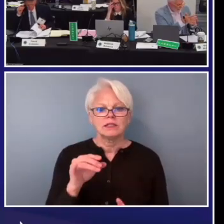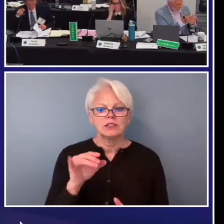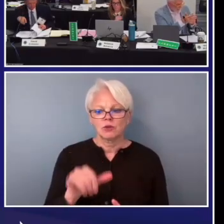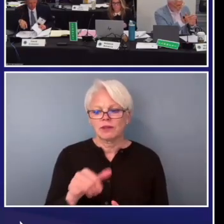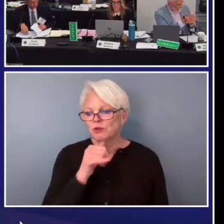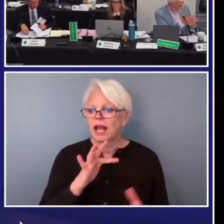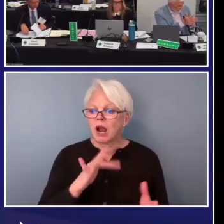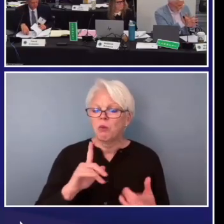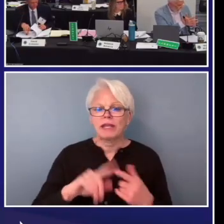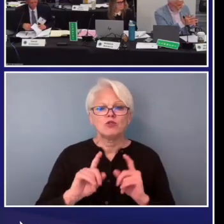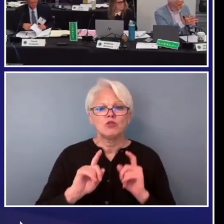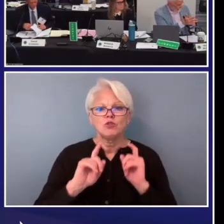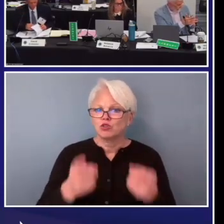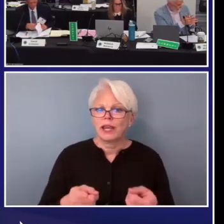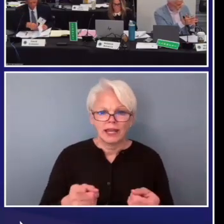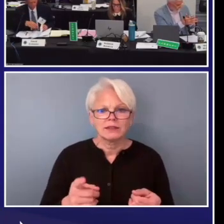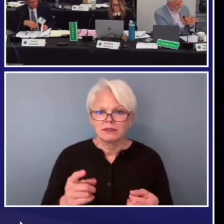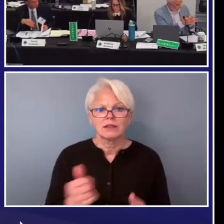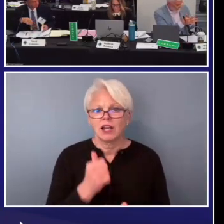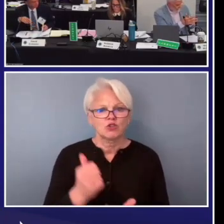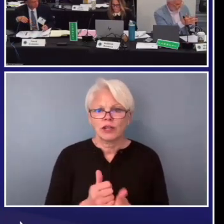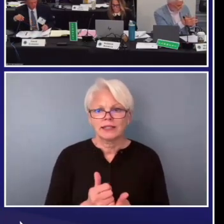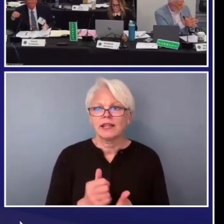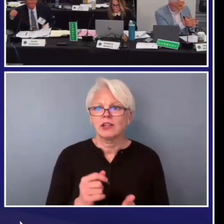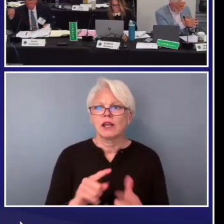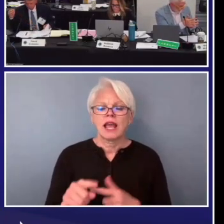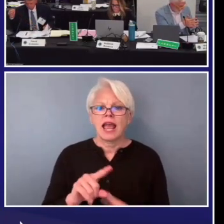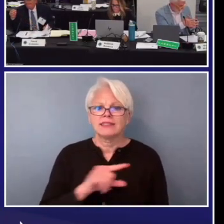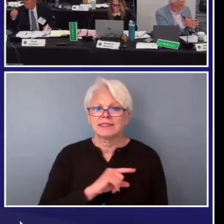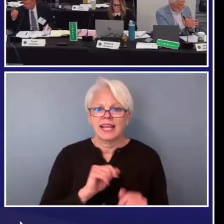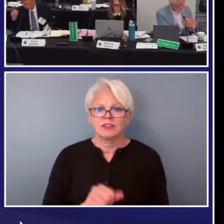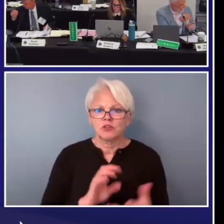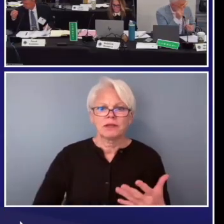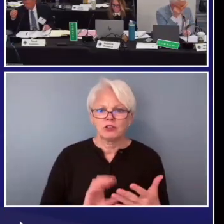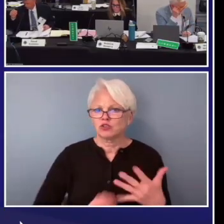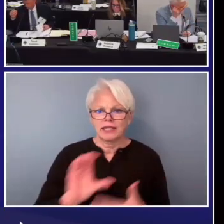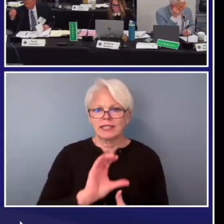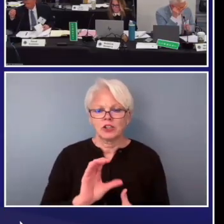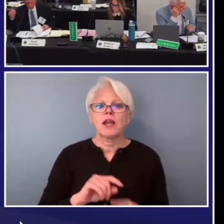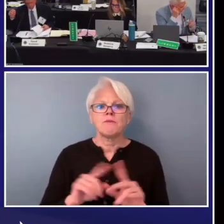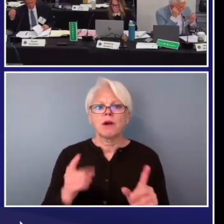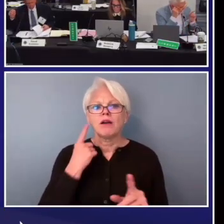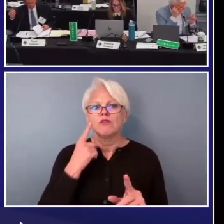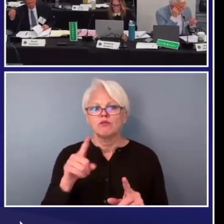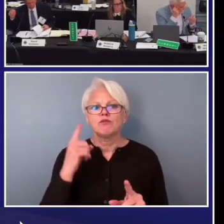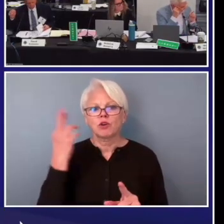grant accreditation as the, as the, um, eligibility criteria. But for the purposes of demonstrating experience